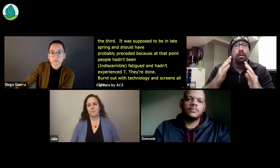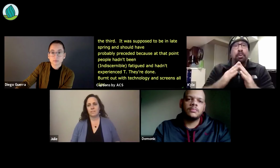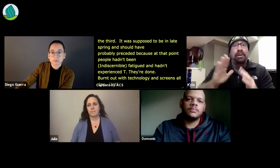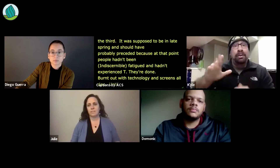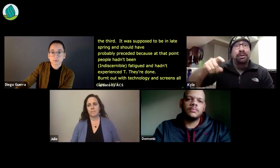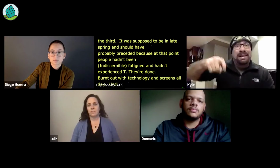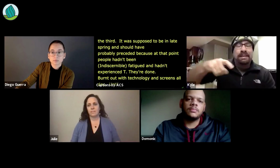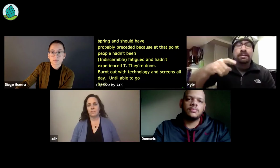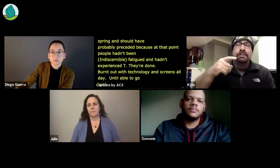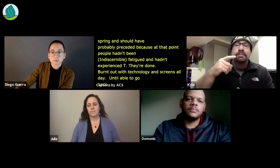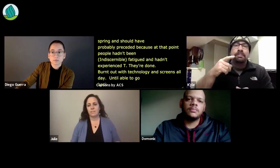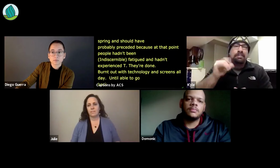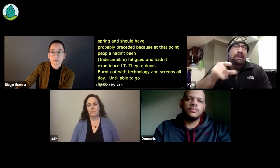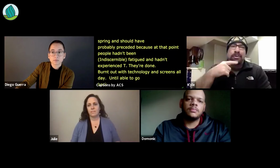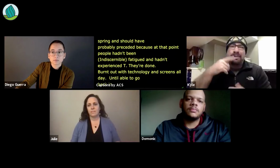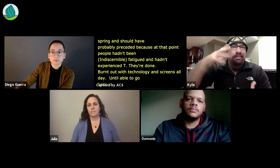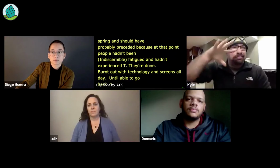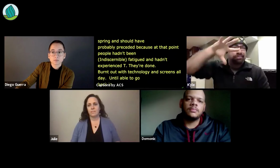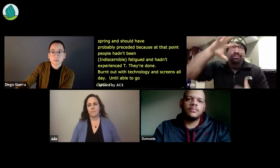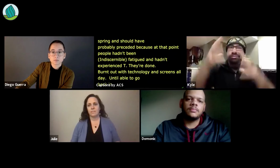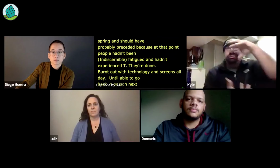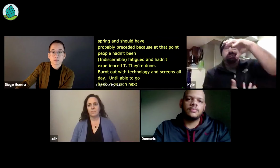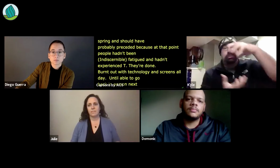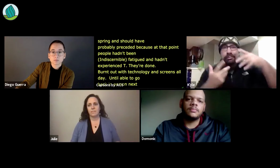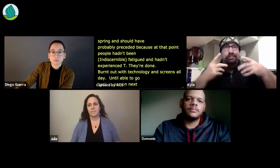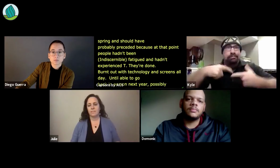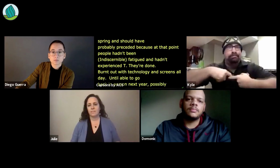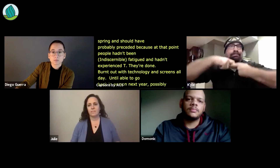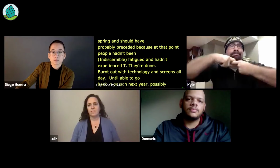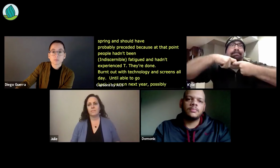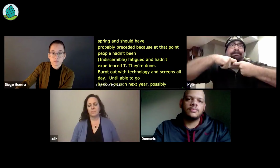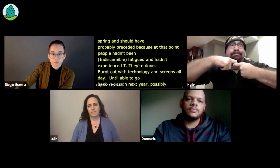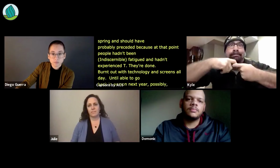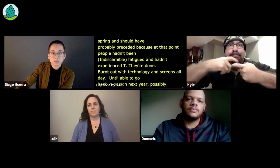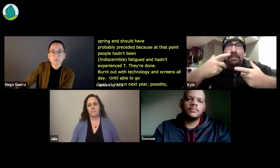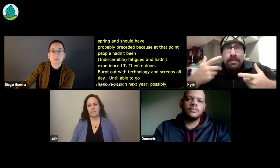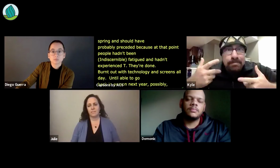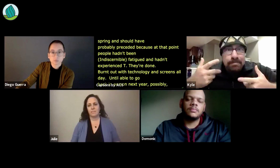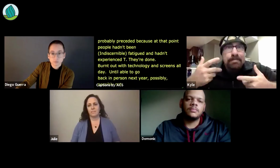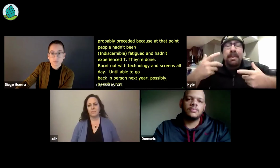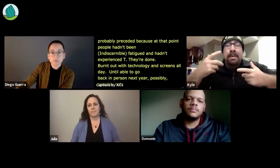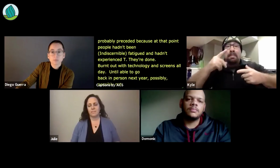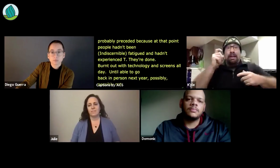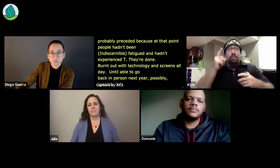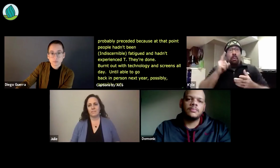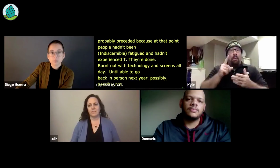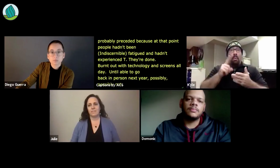Like you said, everything went sideways and was put on pause. And what the deaf community needs